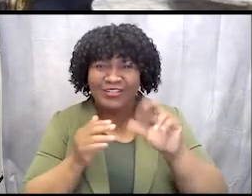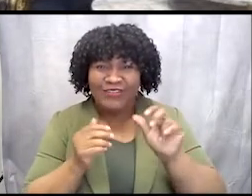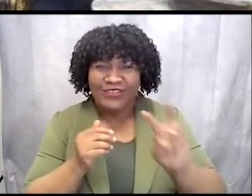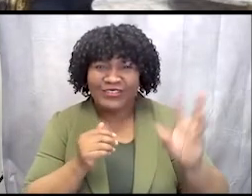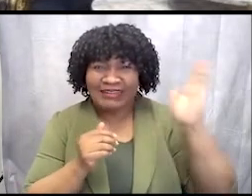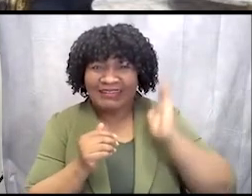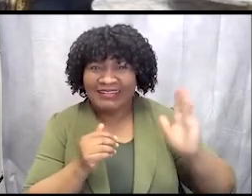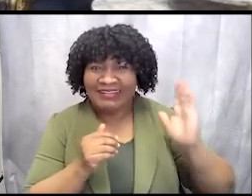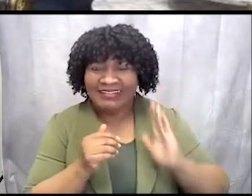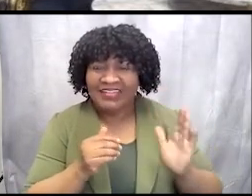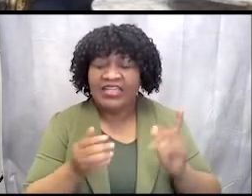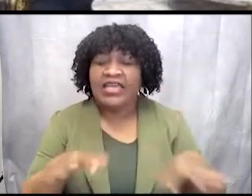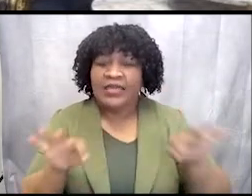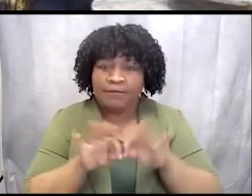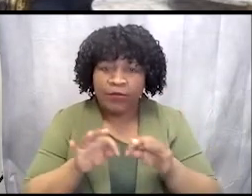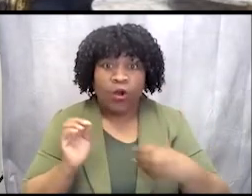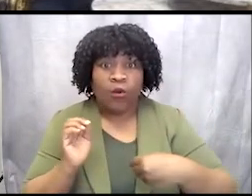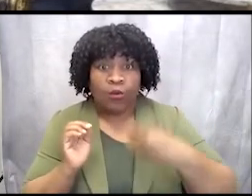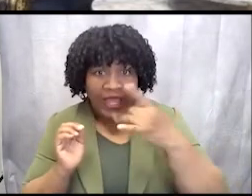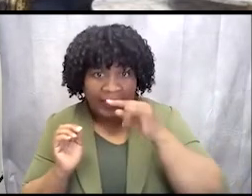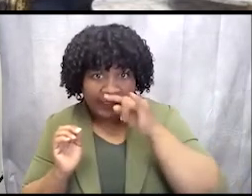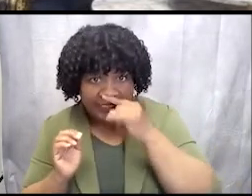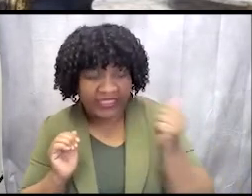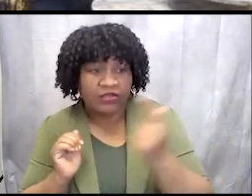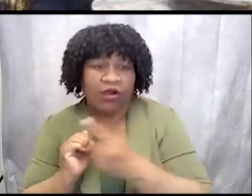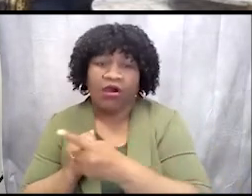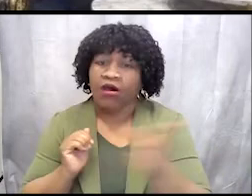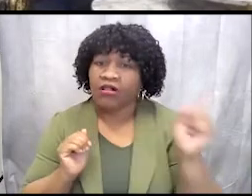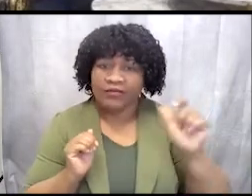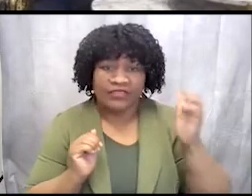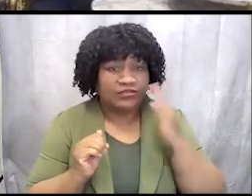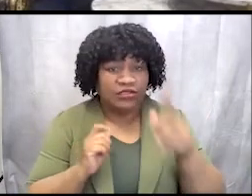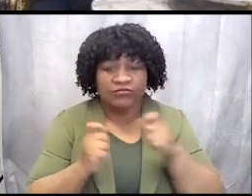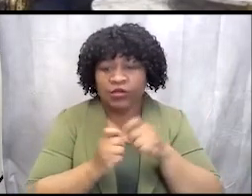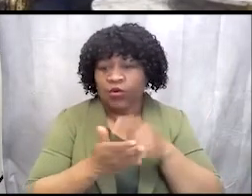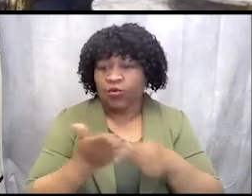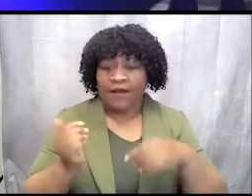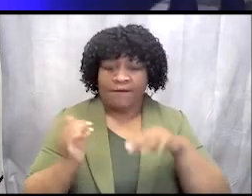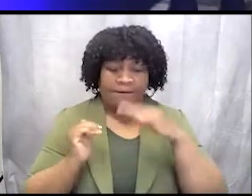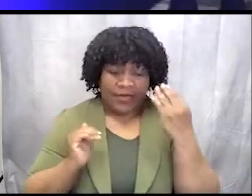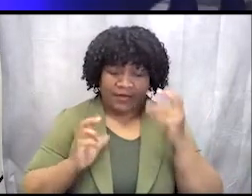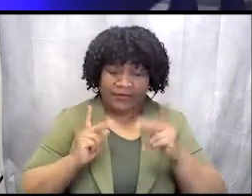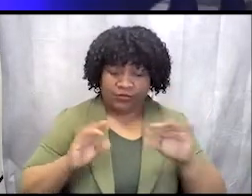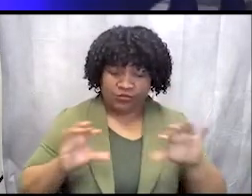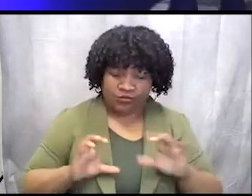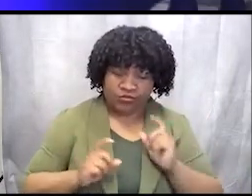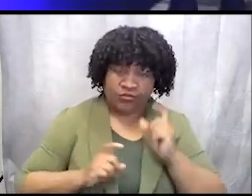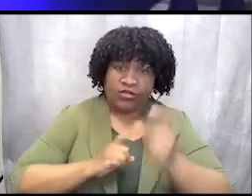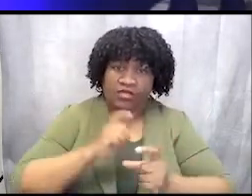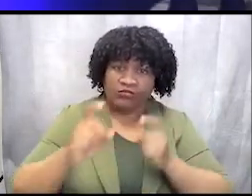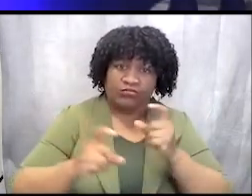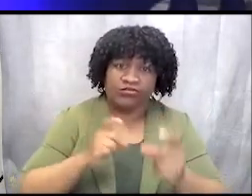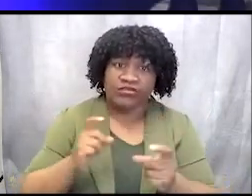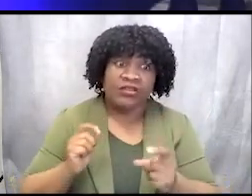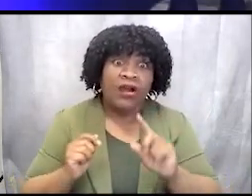they also need to know the contributions that we have made. And it's not just black folks.